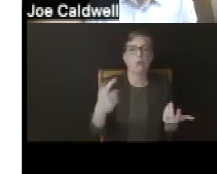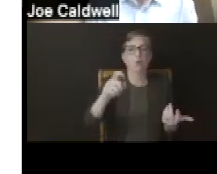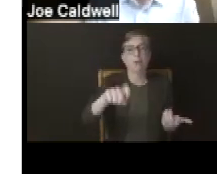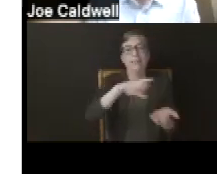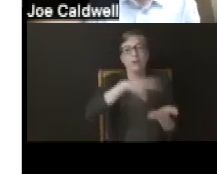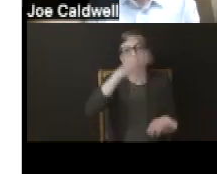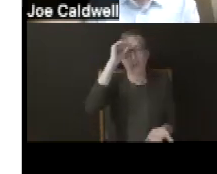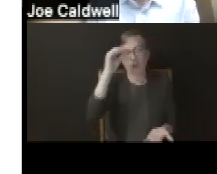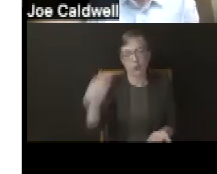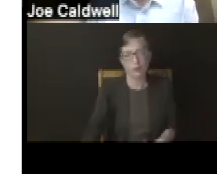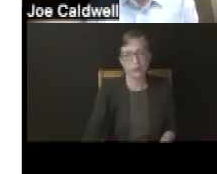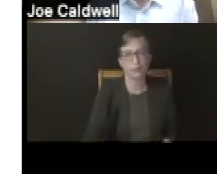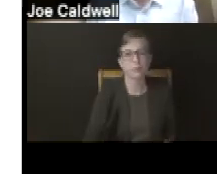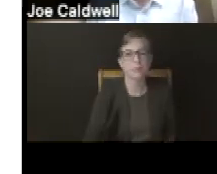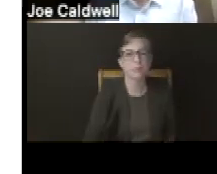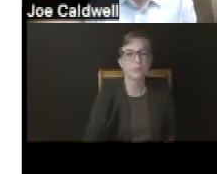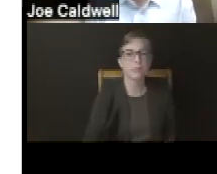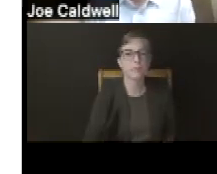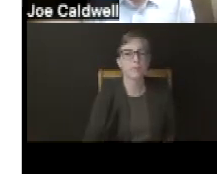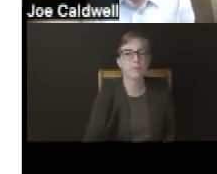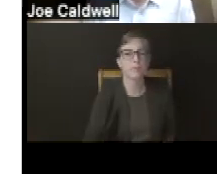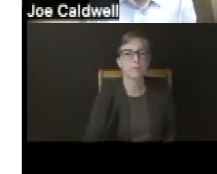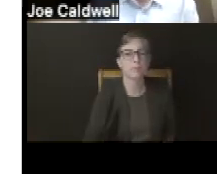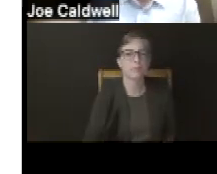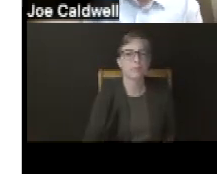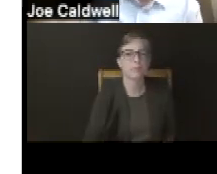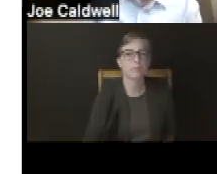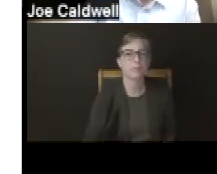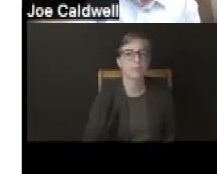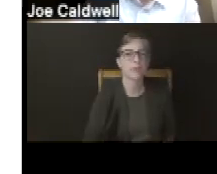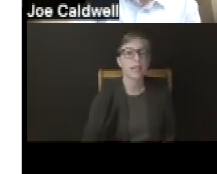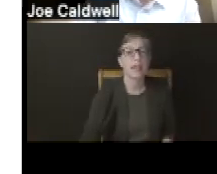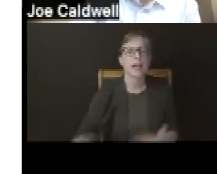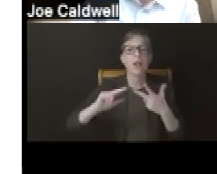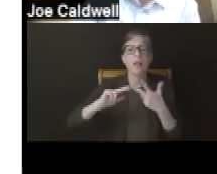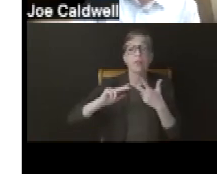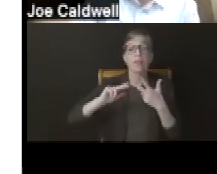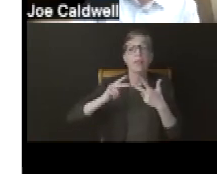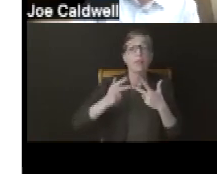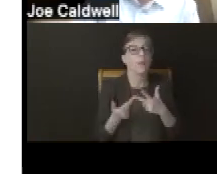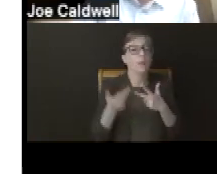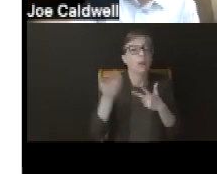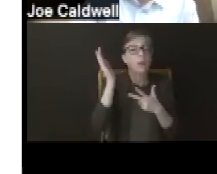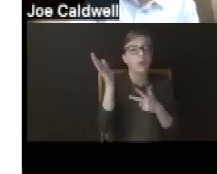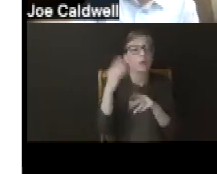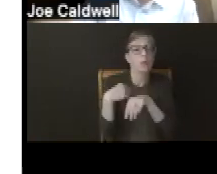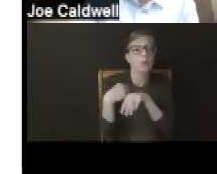We hope you'll join us for the third webinar, which will be on June 27,